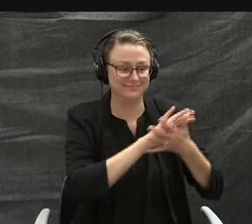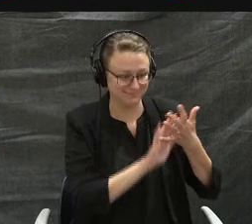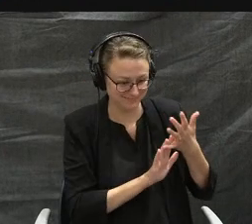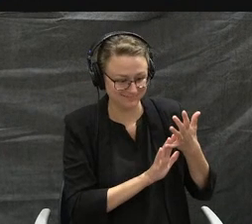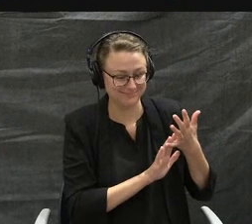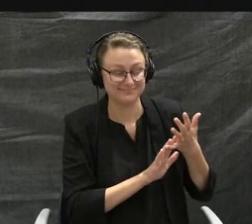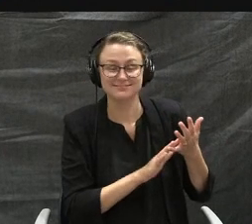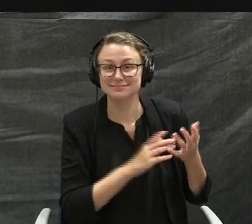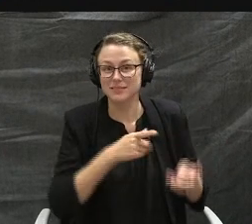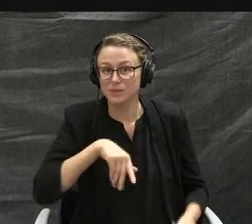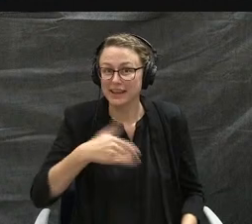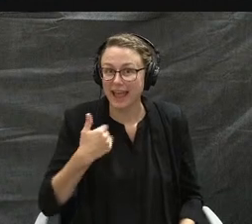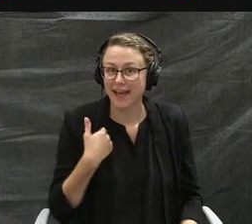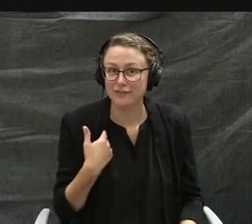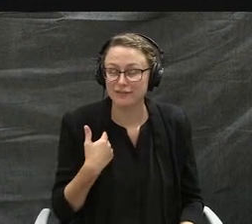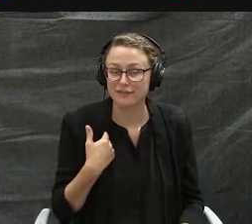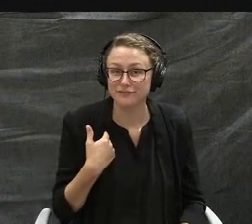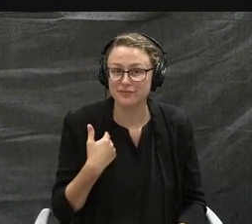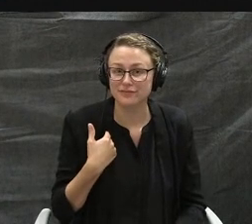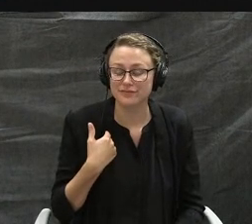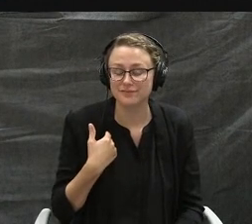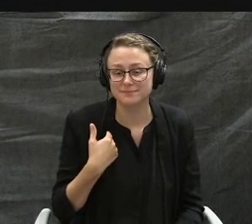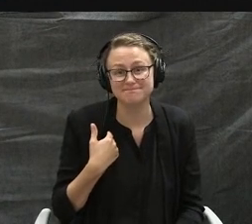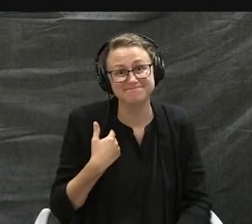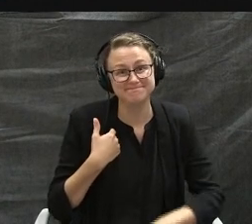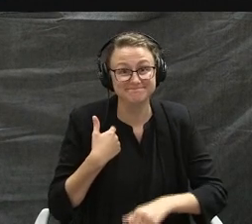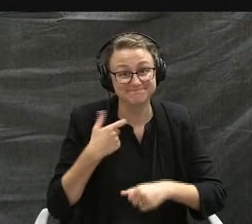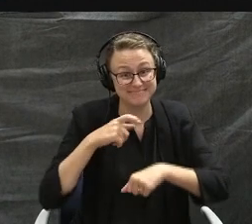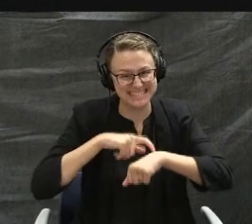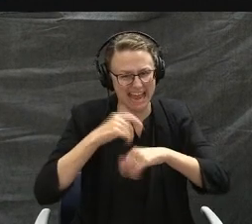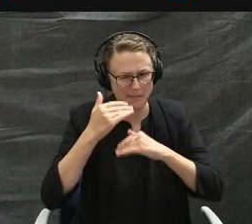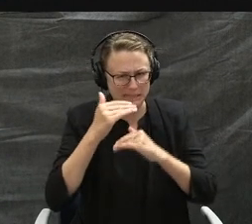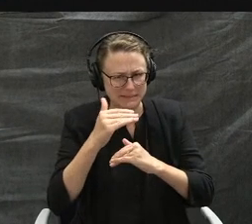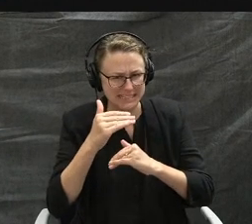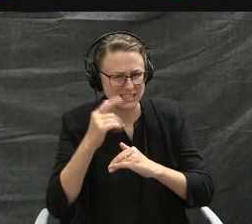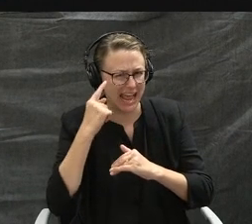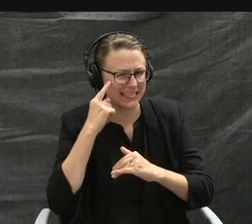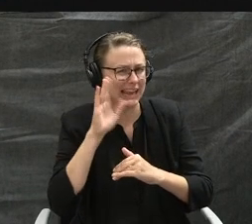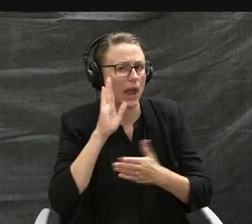time limitations, I think maybe I'll stop there for a second and